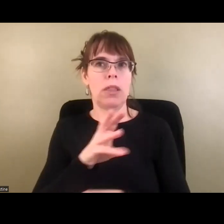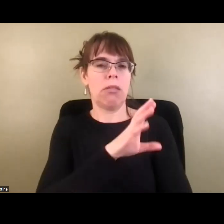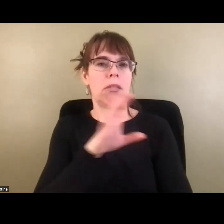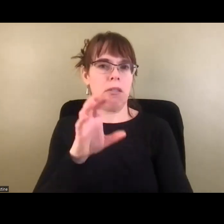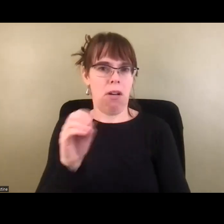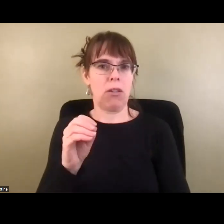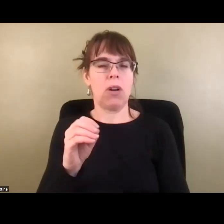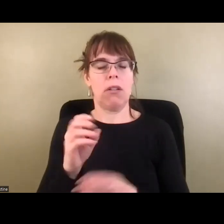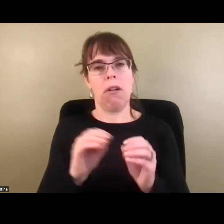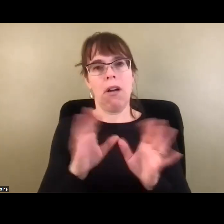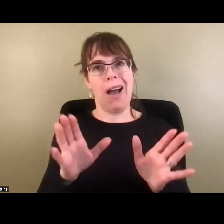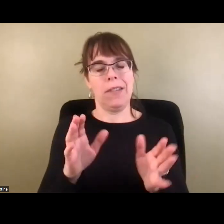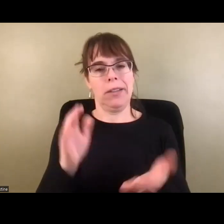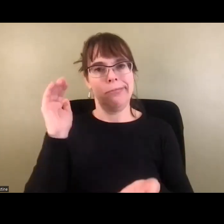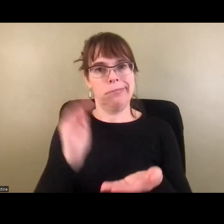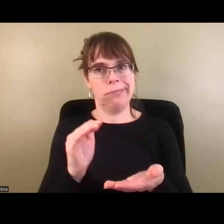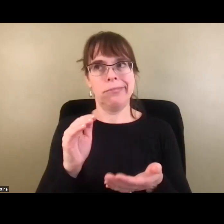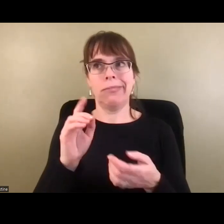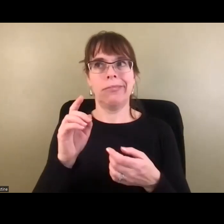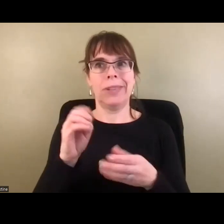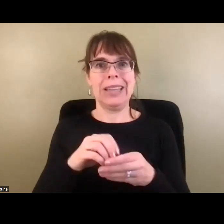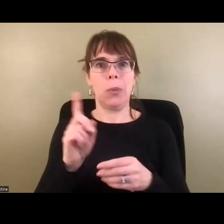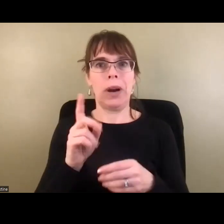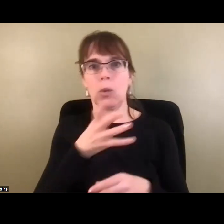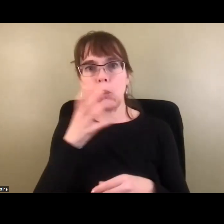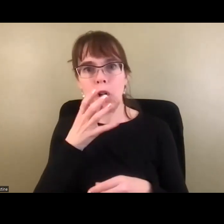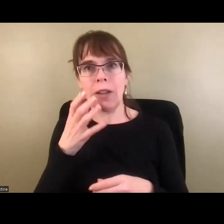obviously not as many in rural parts of the state as, you know, the Denver metro area.